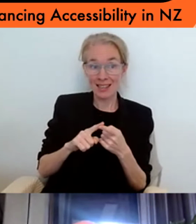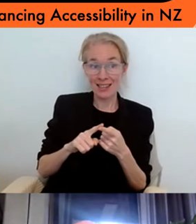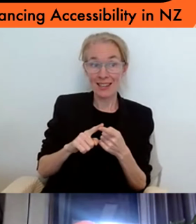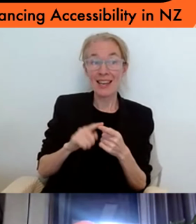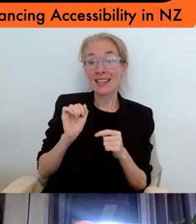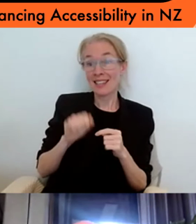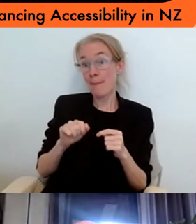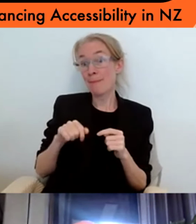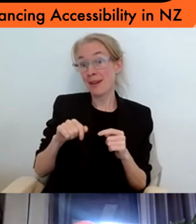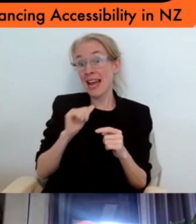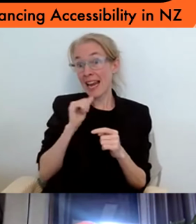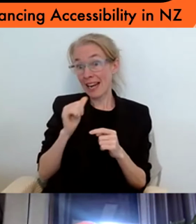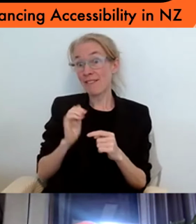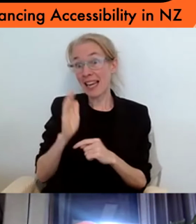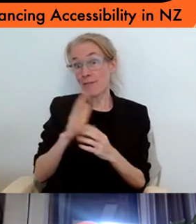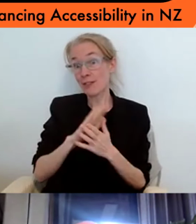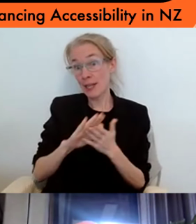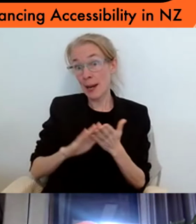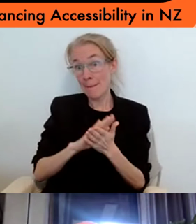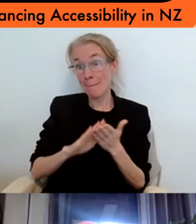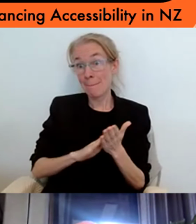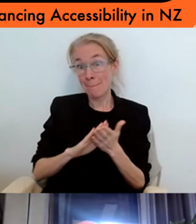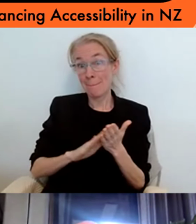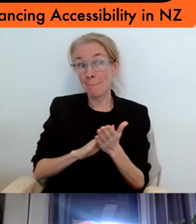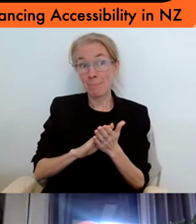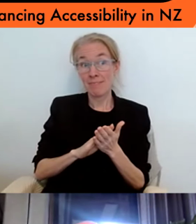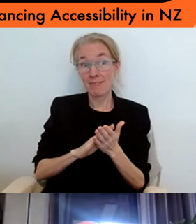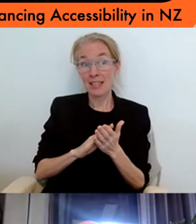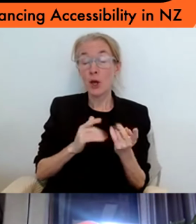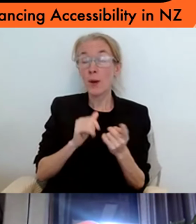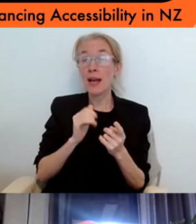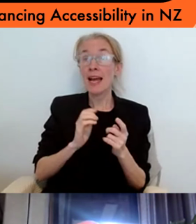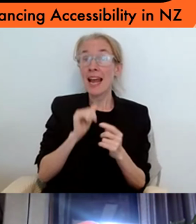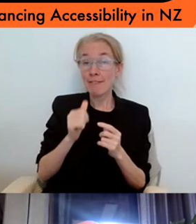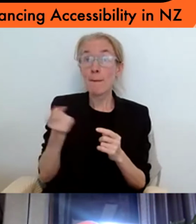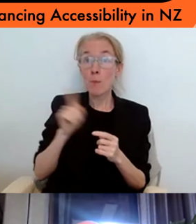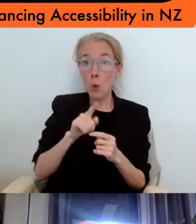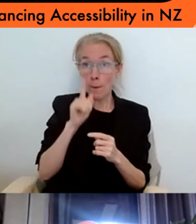bring the cost down, that's my belief. So the more those are demanded,